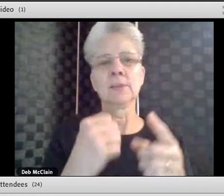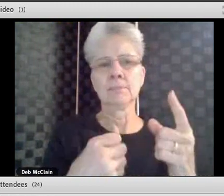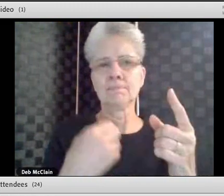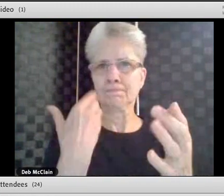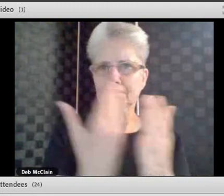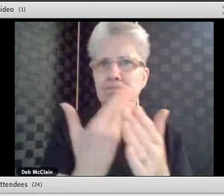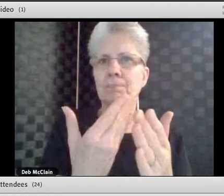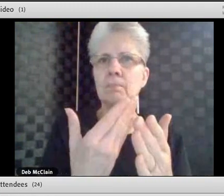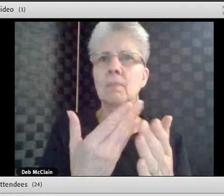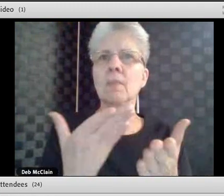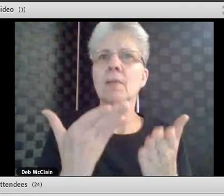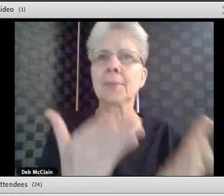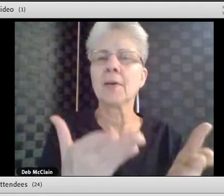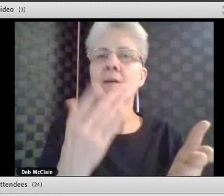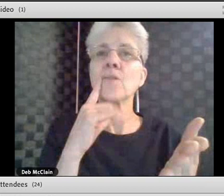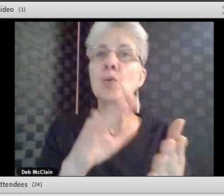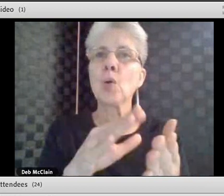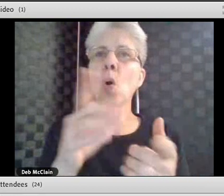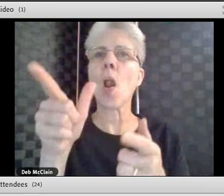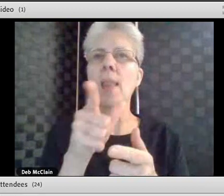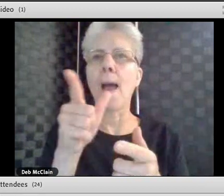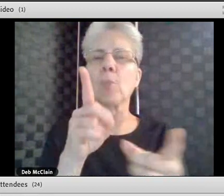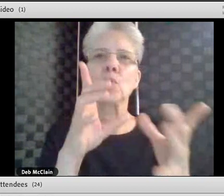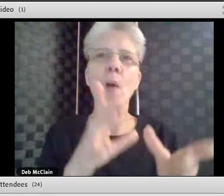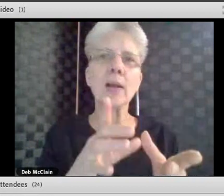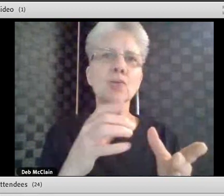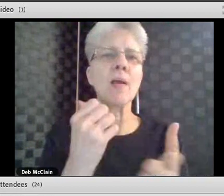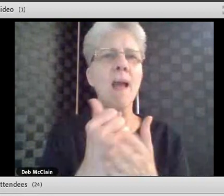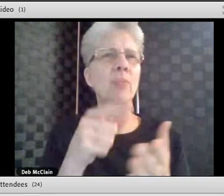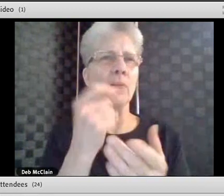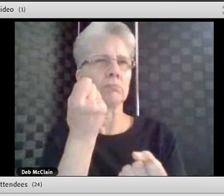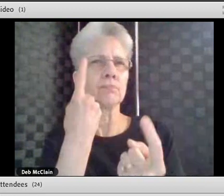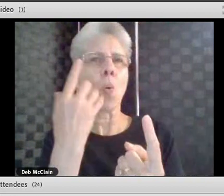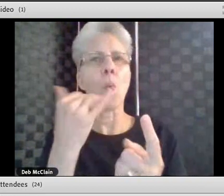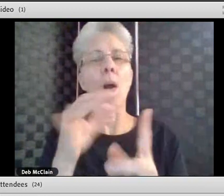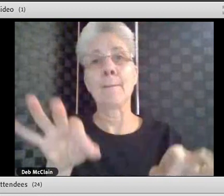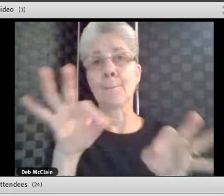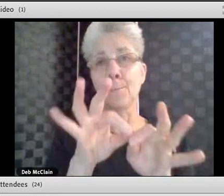if you ever have to make the case for your library, for your director to have them help them